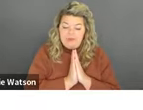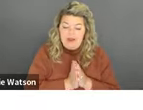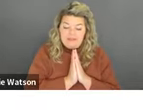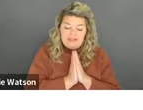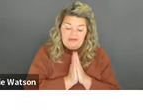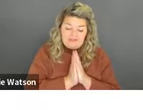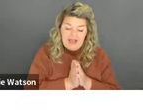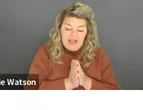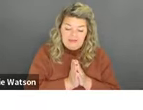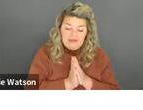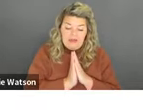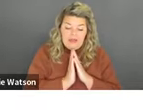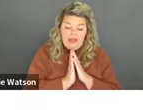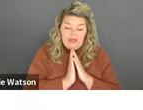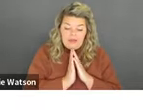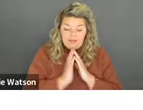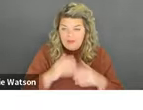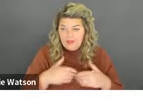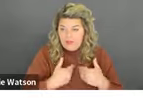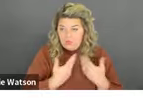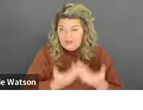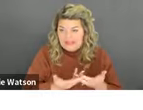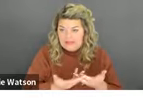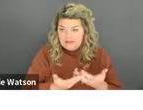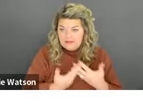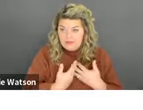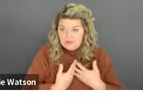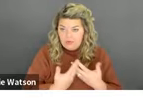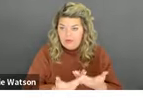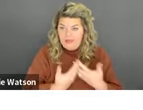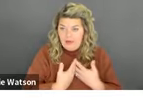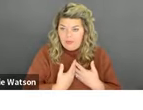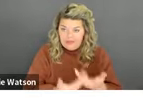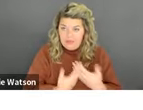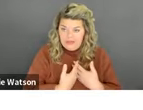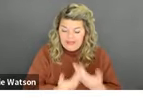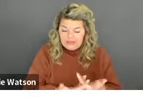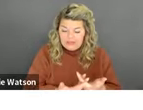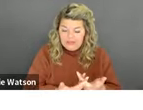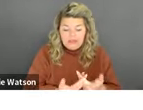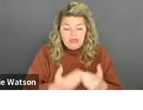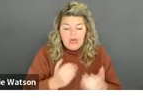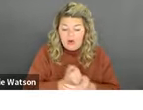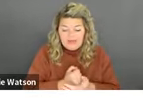If you have a Deaf staff and you feel like you need some sort of help with communication,